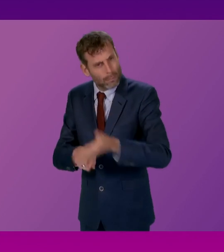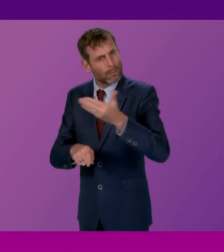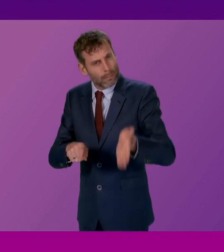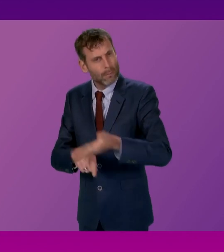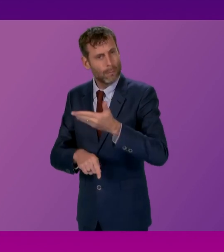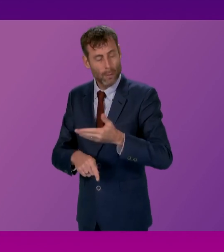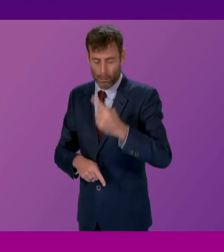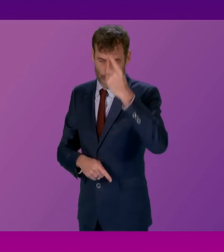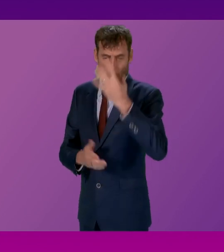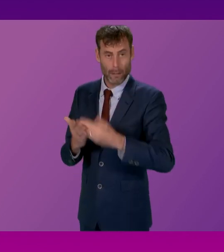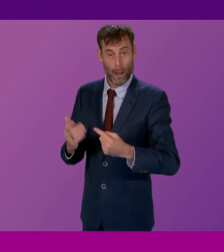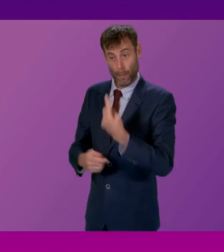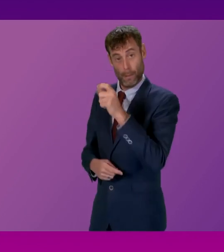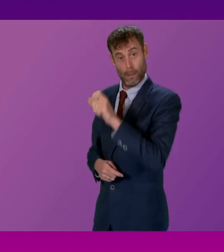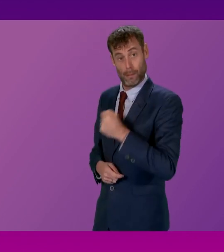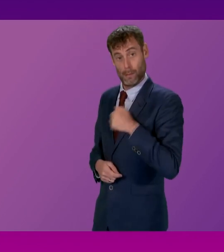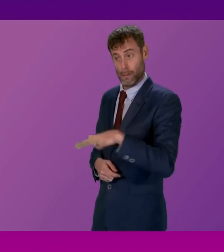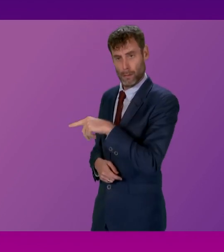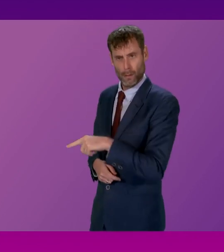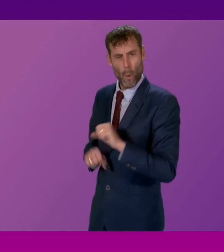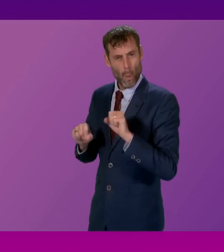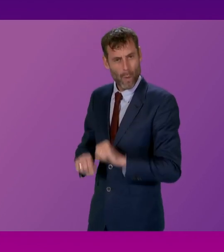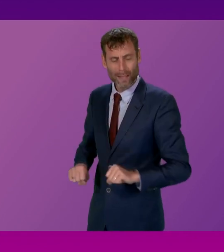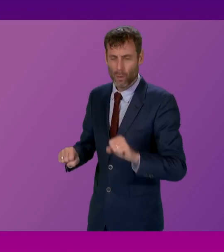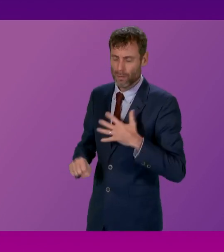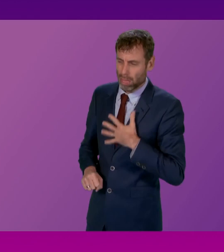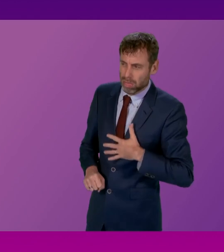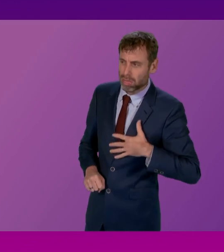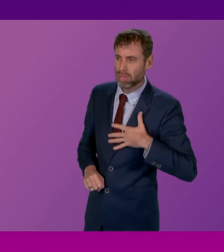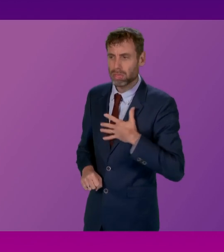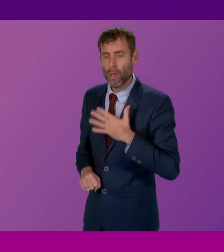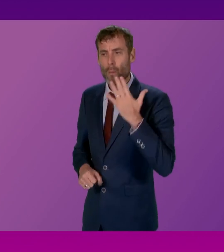such as my constituent are not left waiting for years?